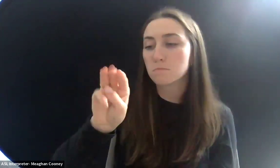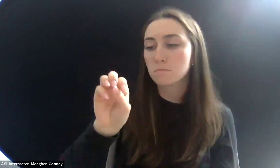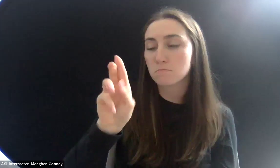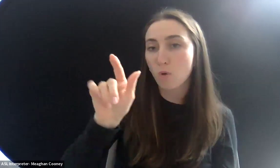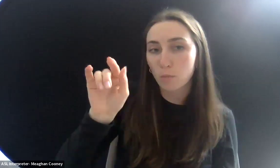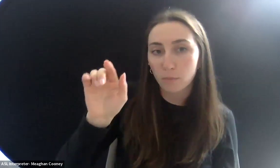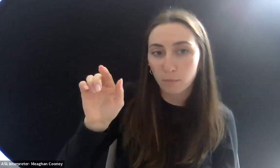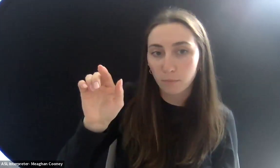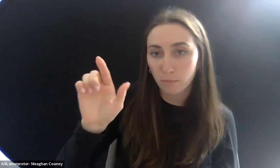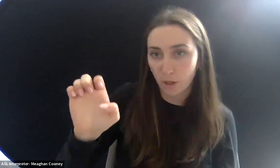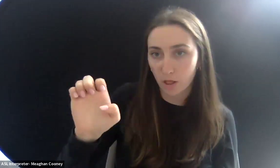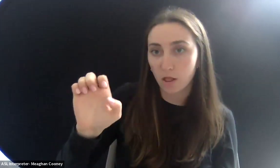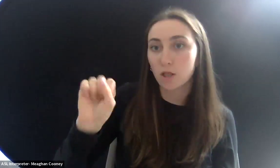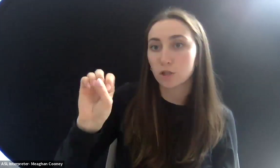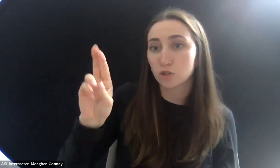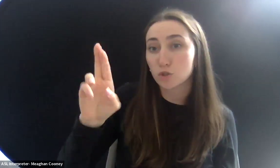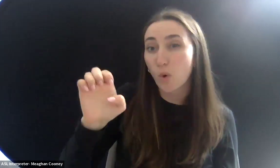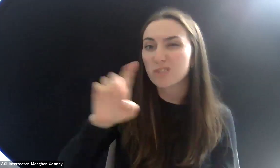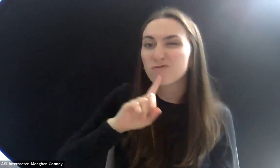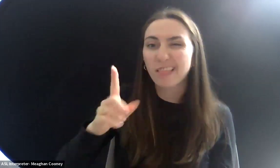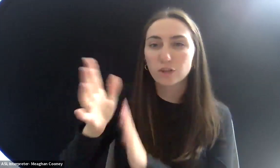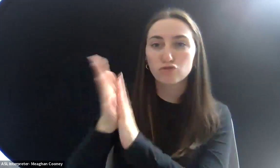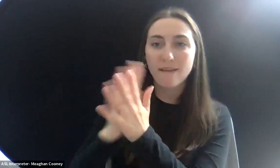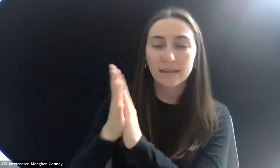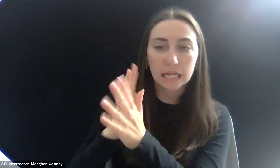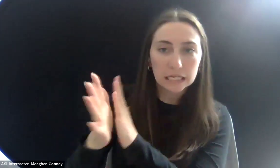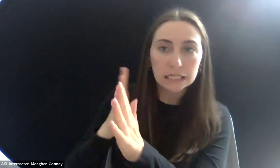emissions from traffic that is generated by the project.